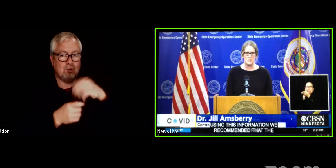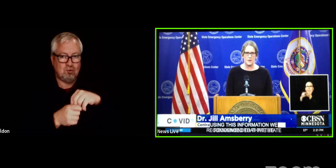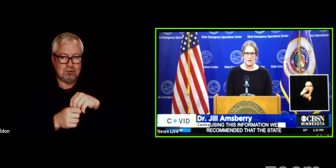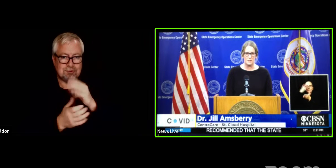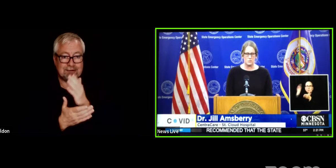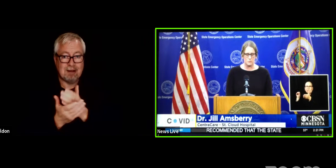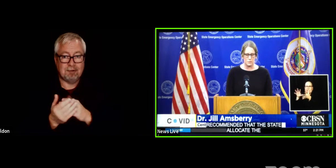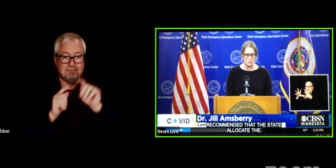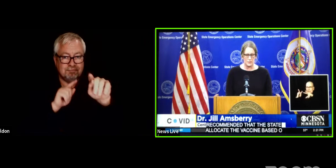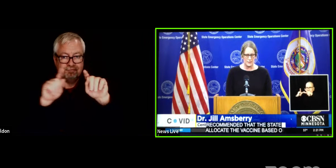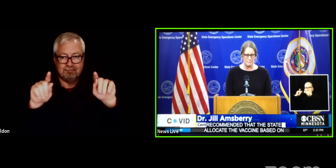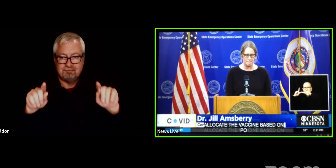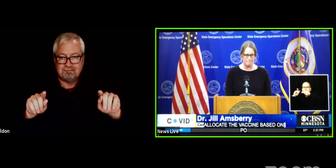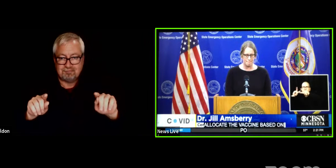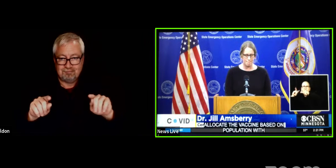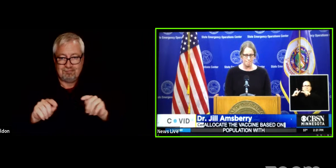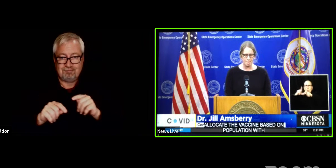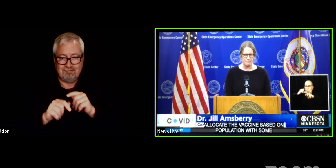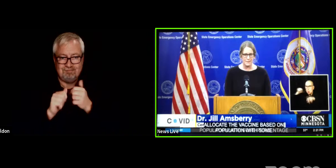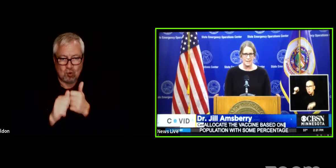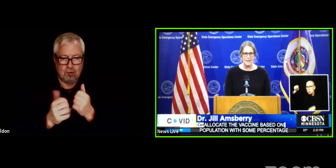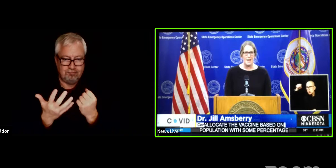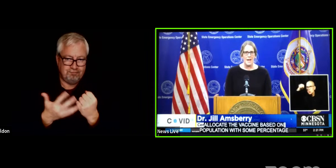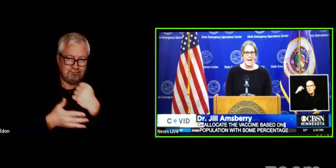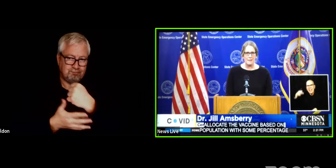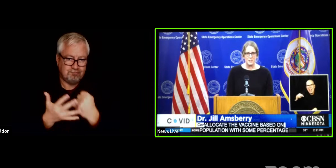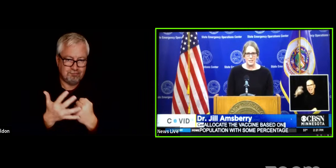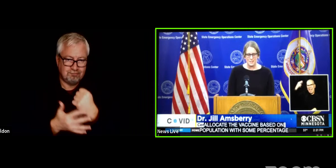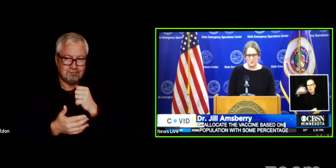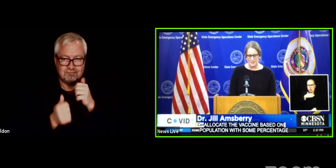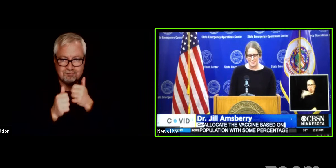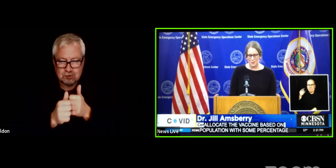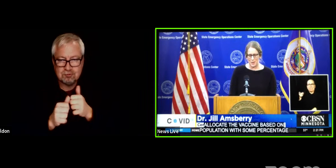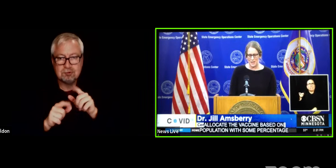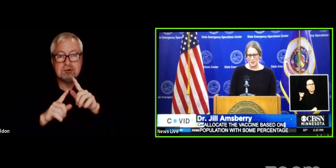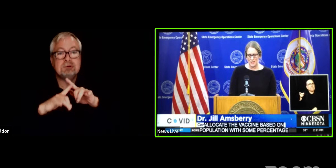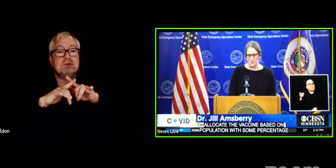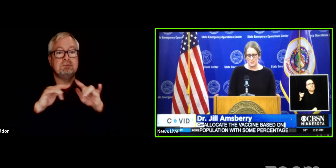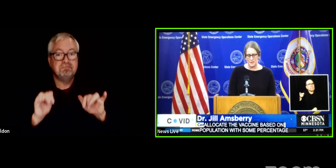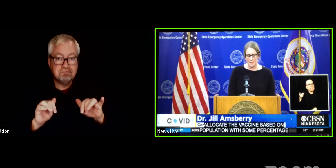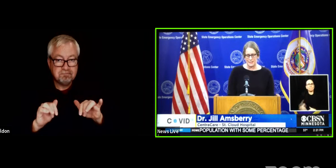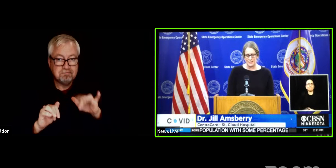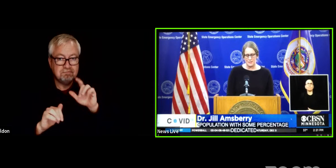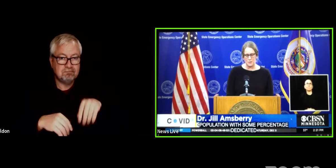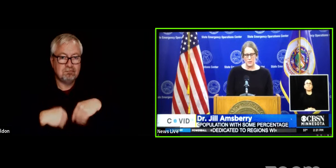OF HIGH SOCIAL VULNERABILITY. AFTER CONSIDERING STATEWIDE ALLOCATION OF THE VACCINE, WE